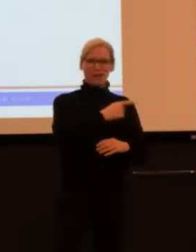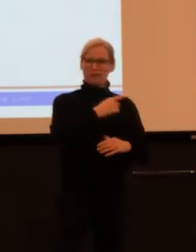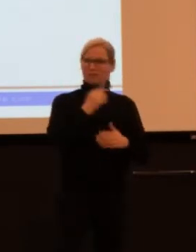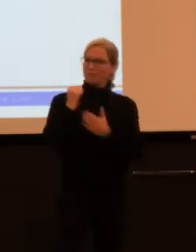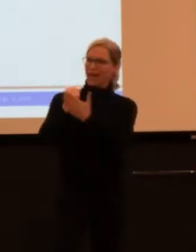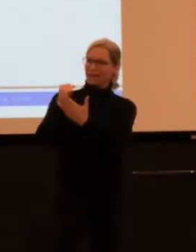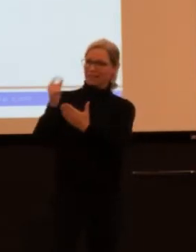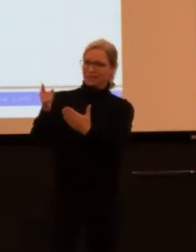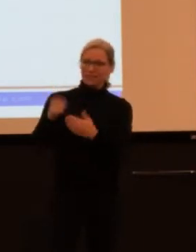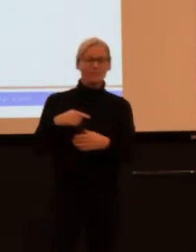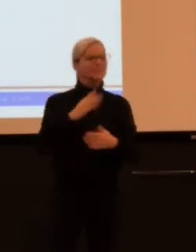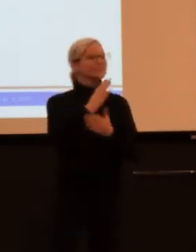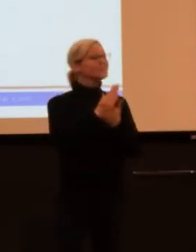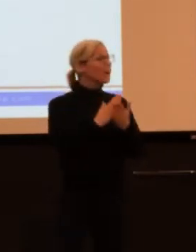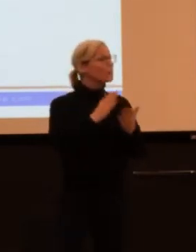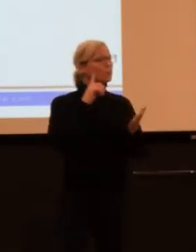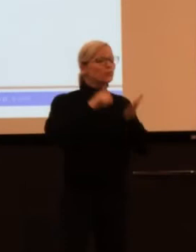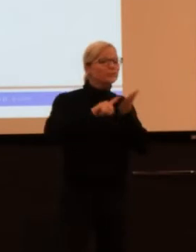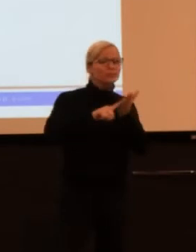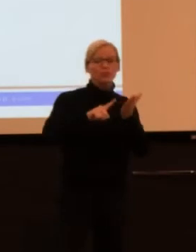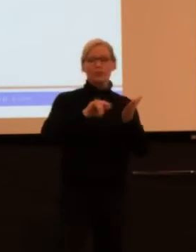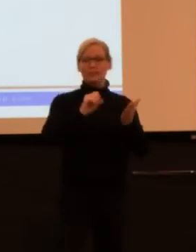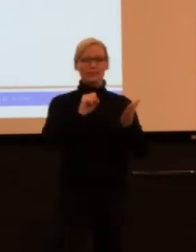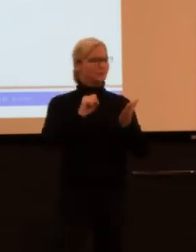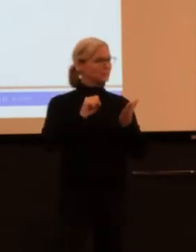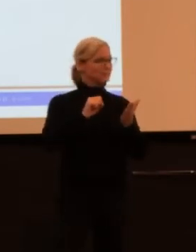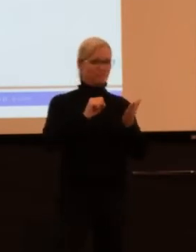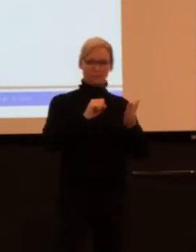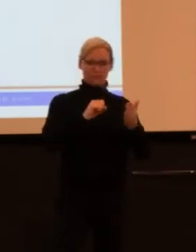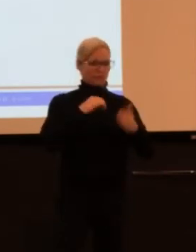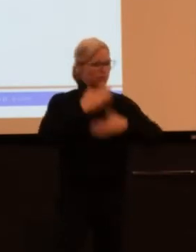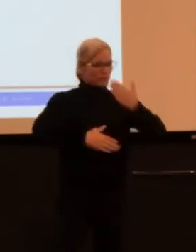sought after, and often done quickly, and frequently